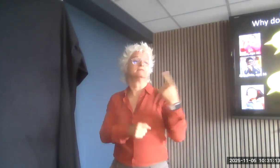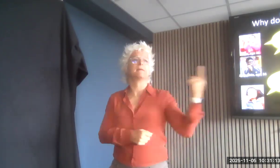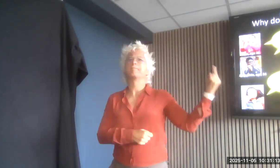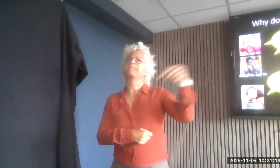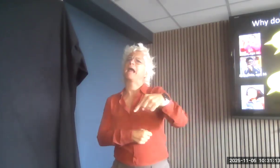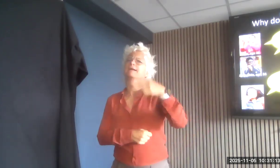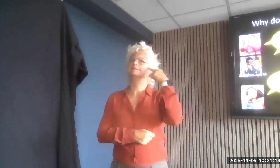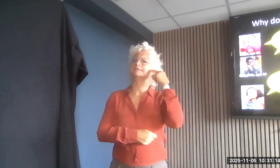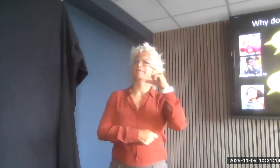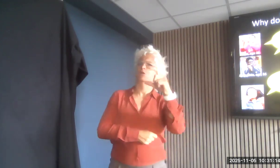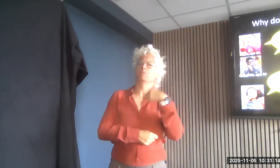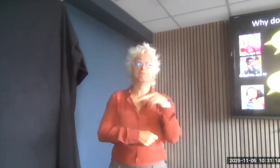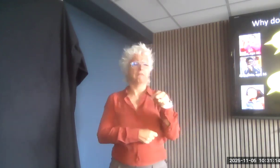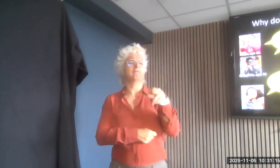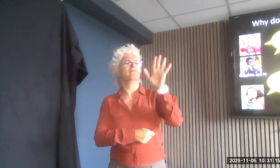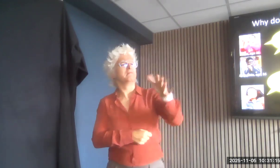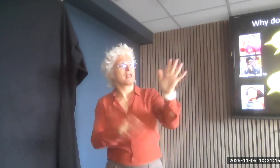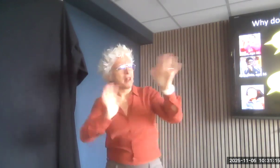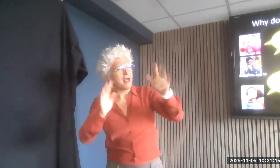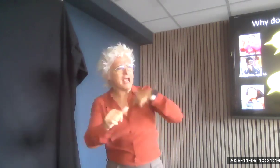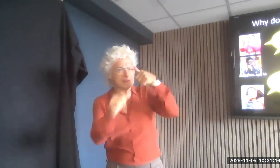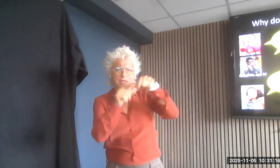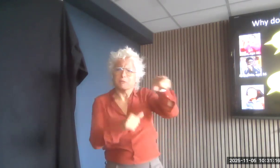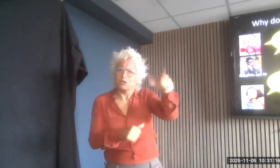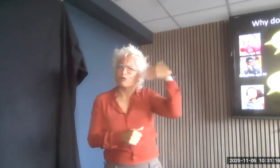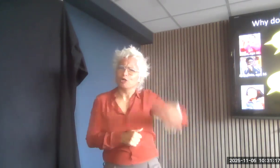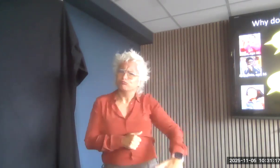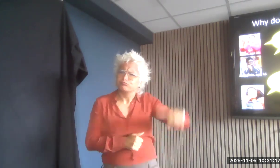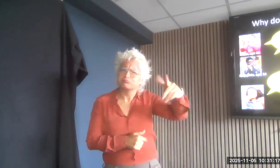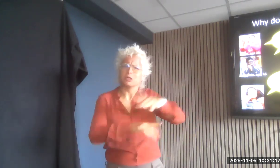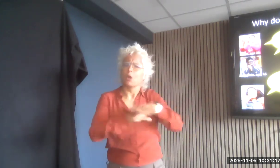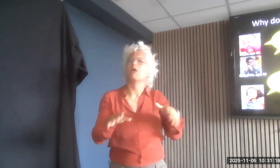So, over the last year, she's actually started coming back to Deaf Club, and I said, I remember.